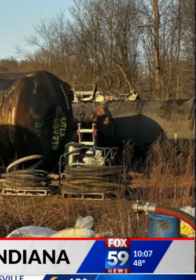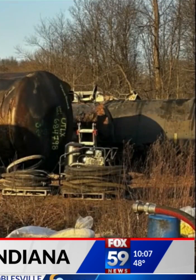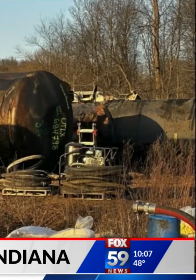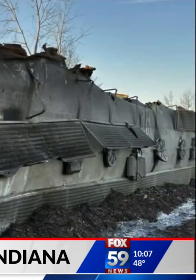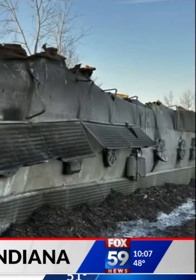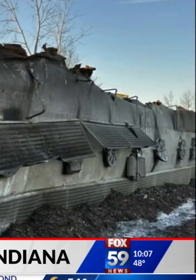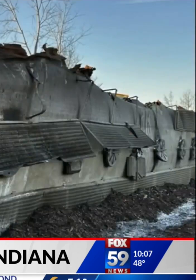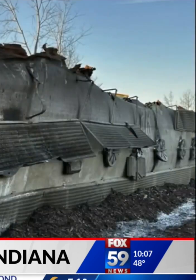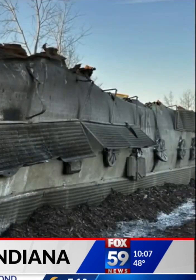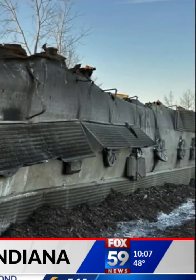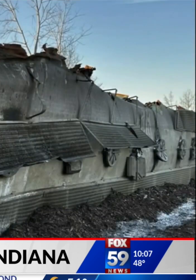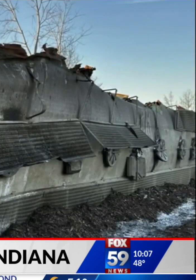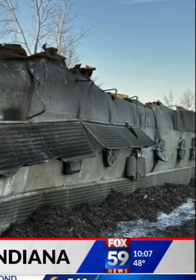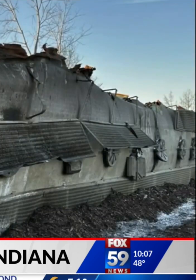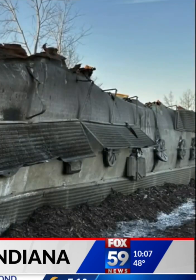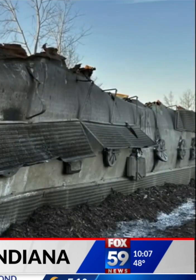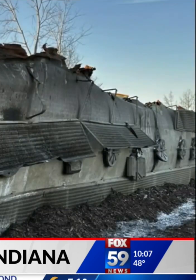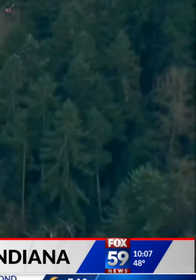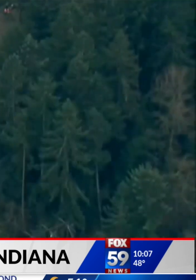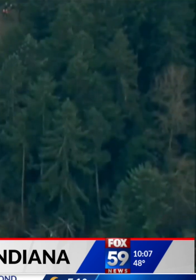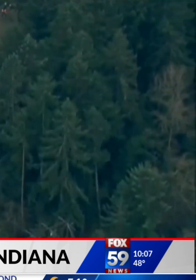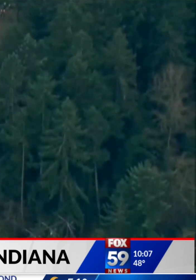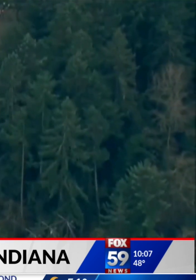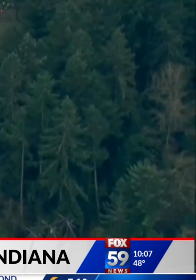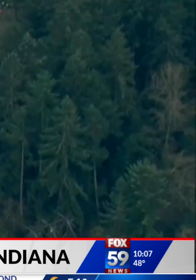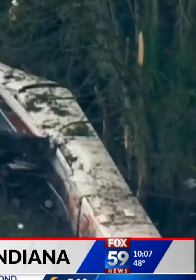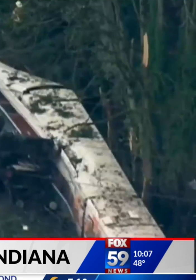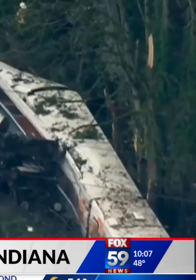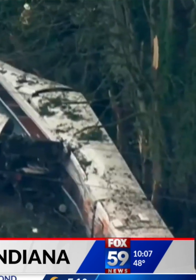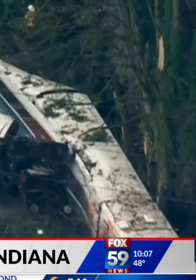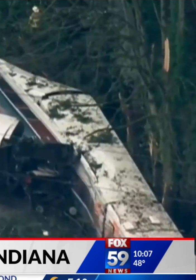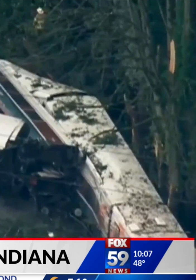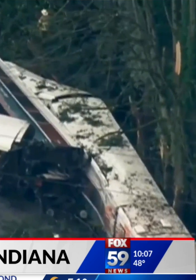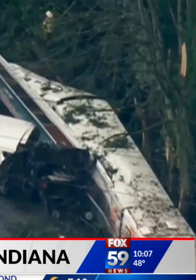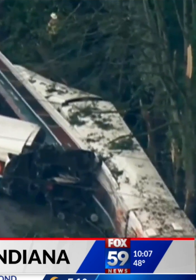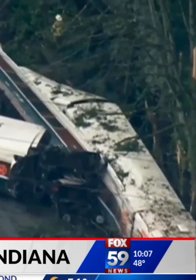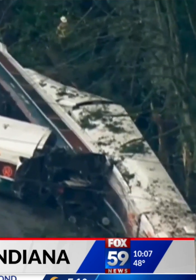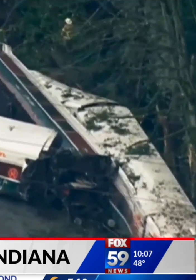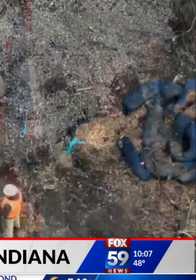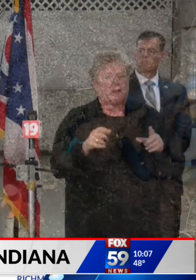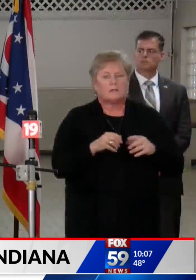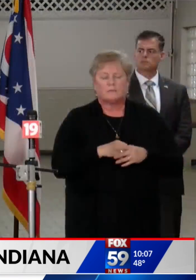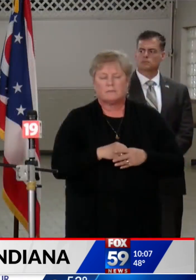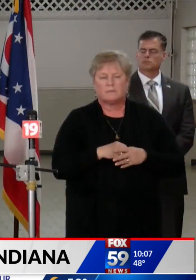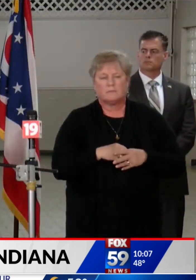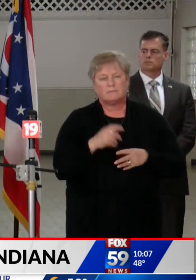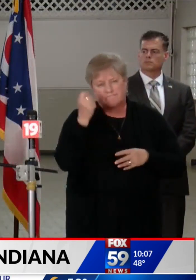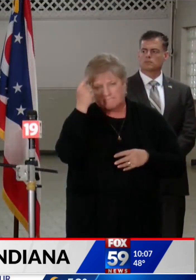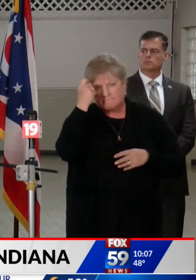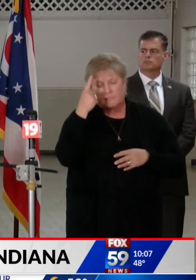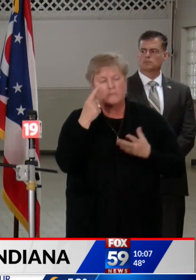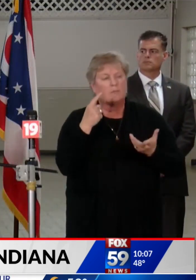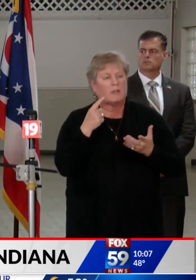WITH INDIANA AND OHIO OFFICIALS ABOUT THE SHIPMENTS THE EPA SAYS NORFOLK SOUTHERN MUST COMPLY WITH REGULATIONS